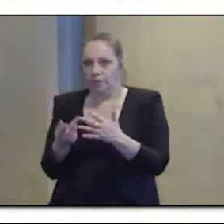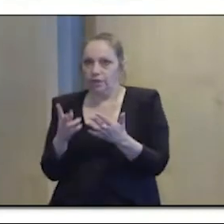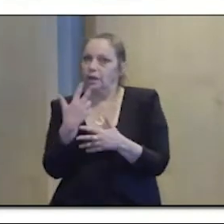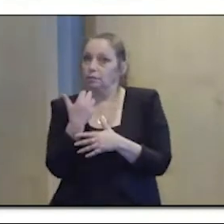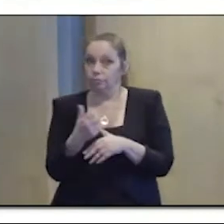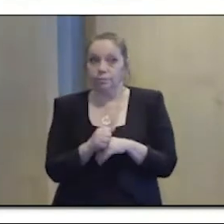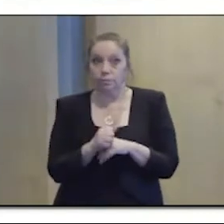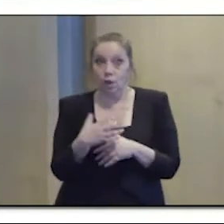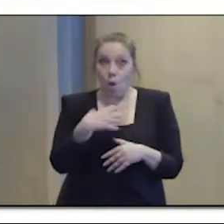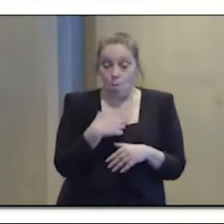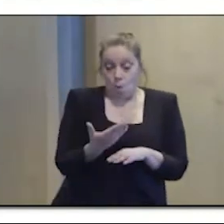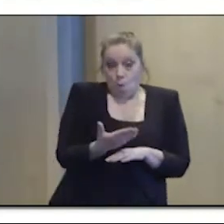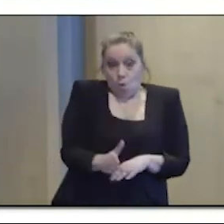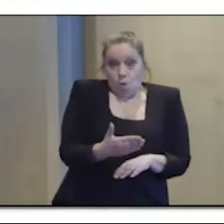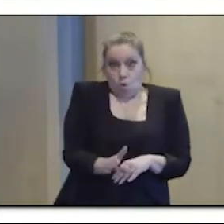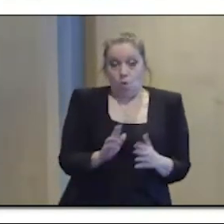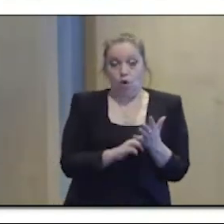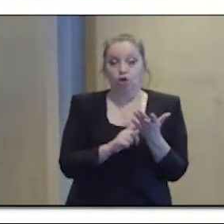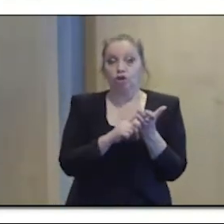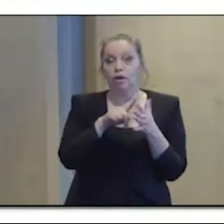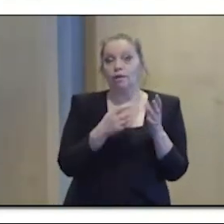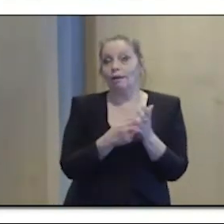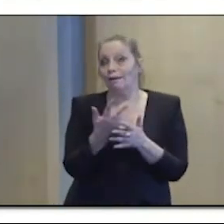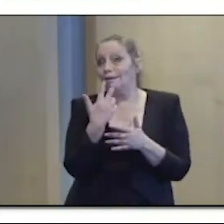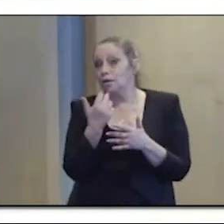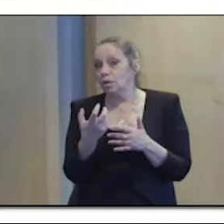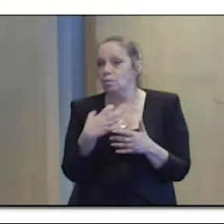More modern nuclear power stations are slightly more flexible.